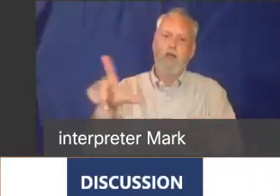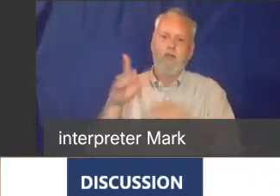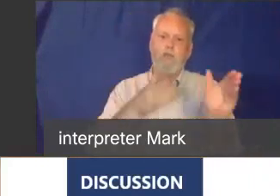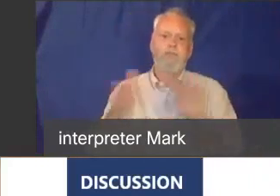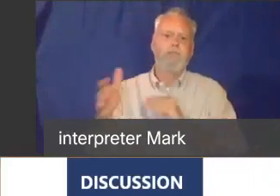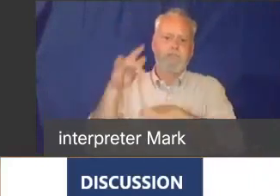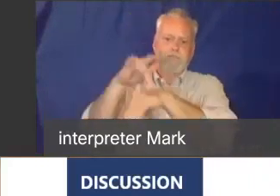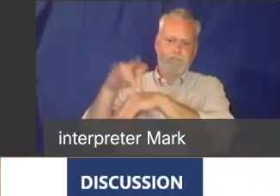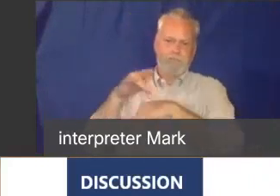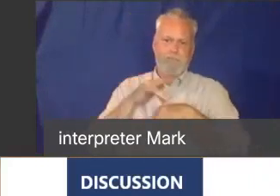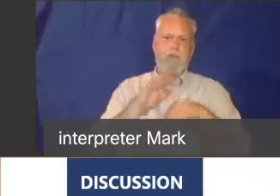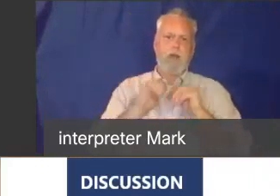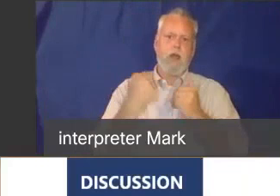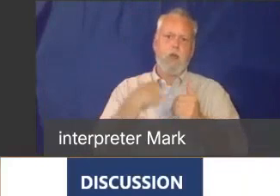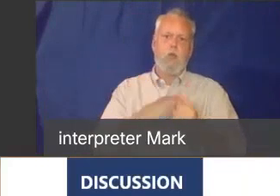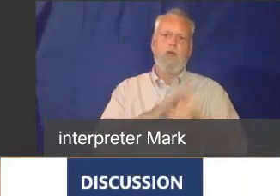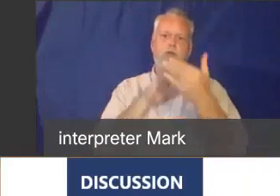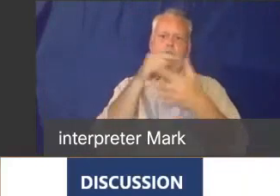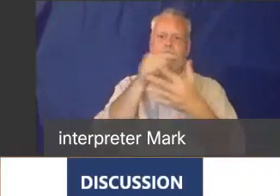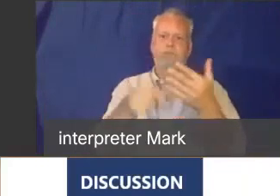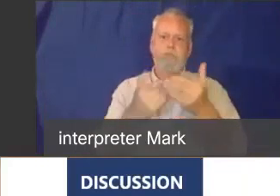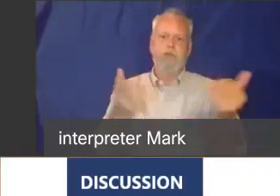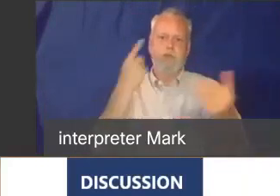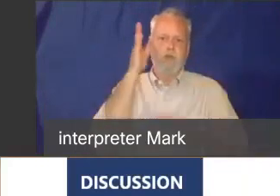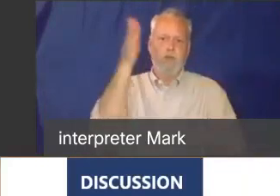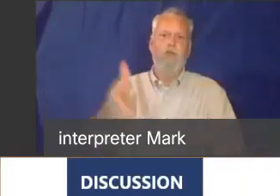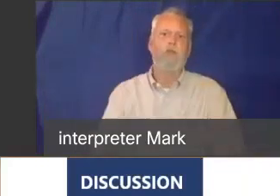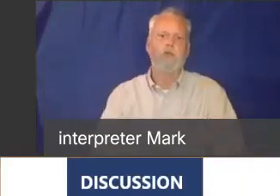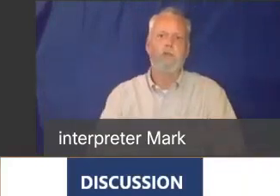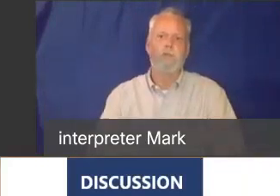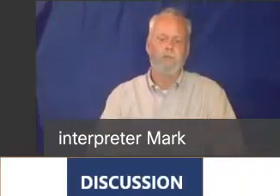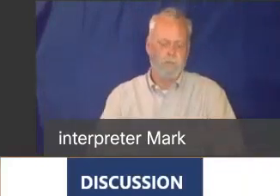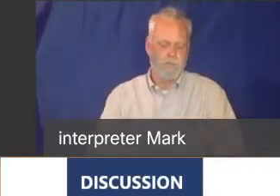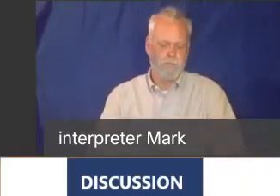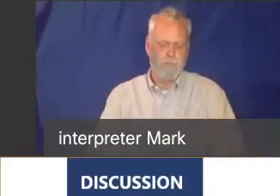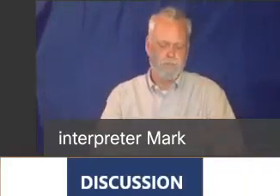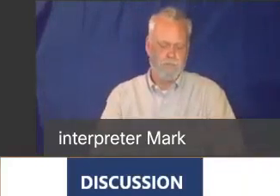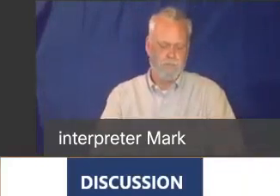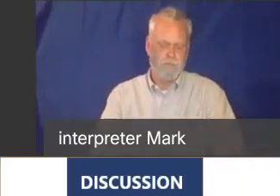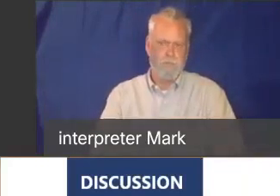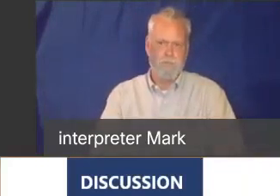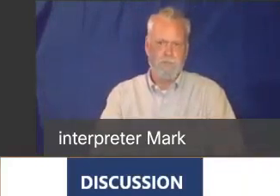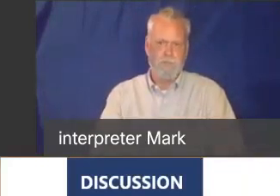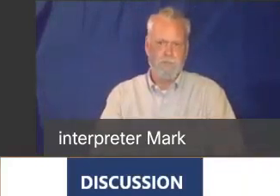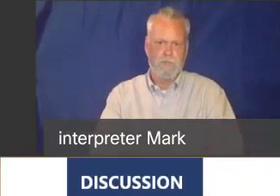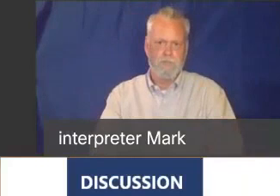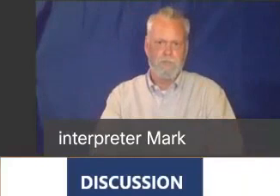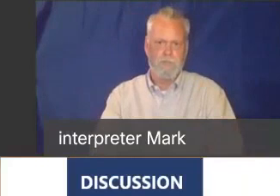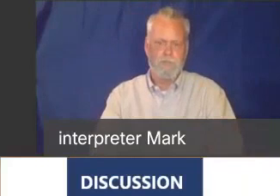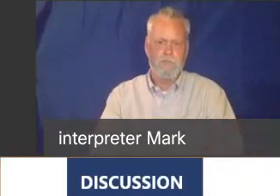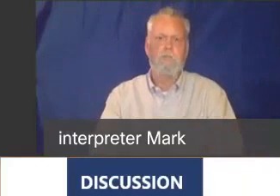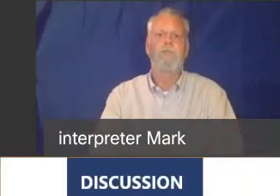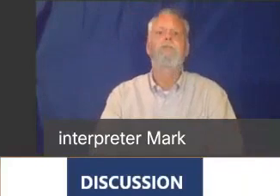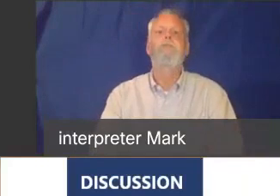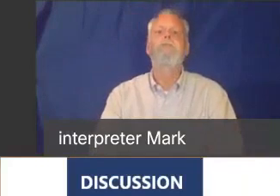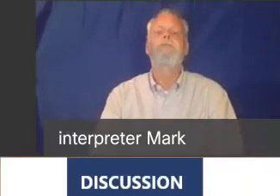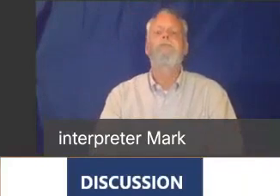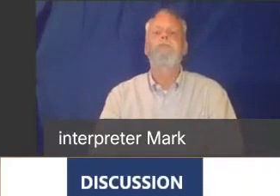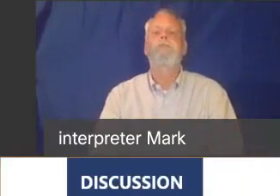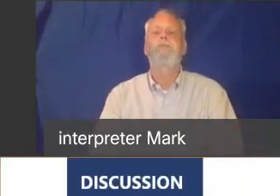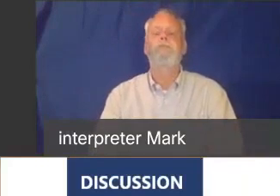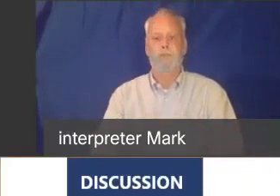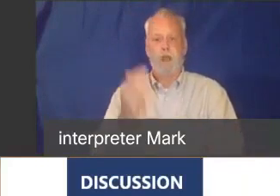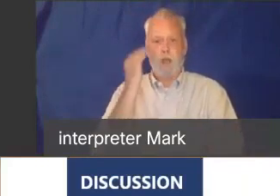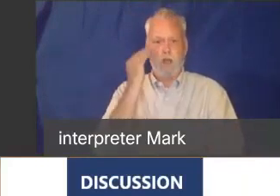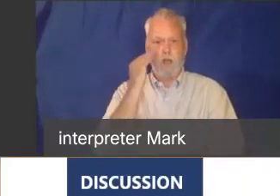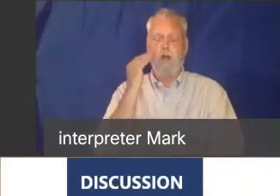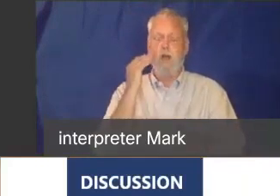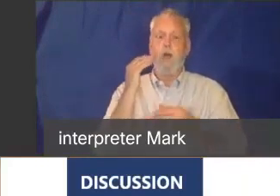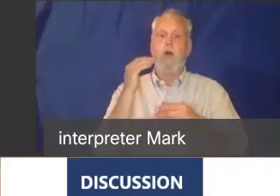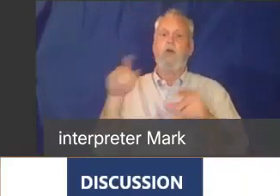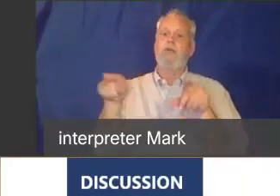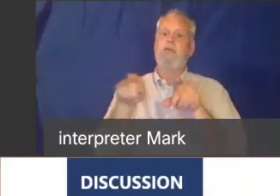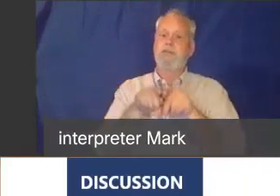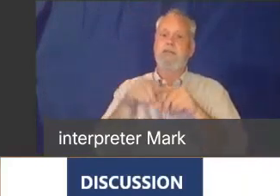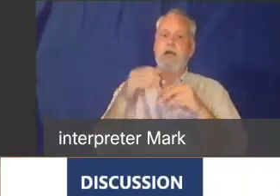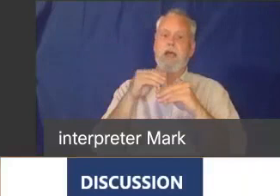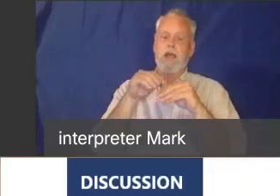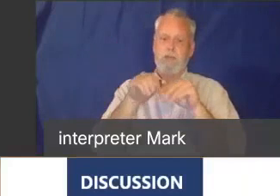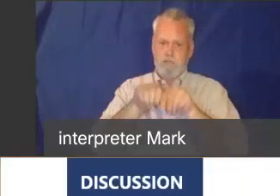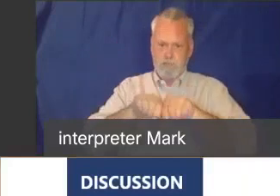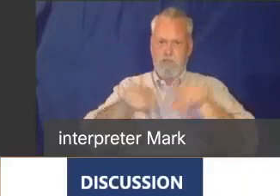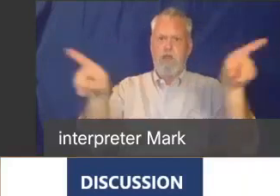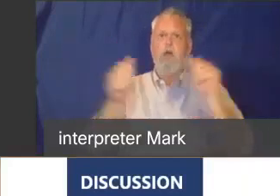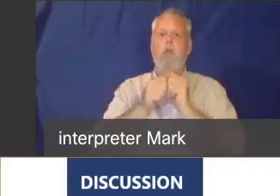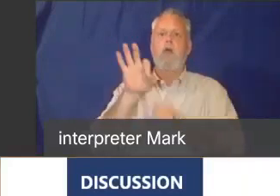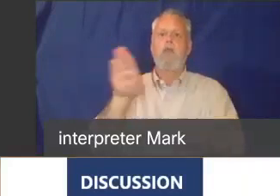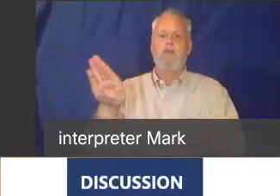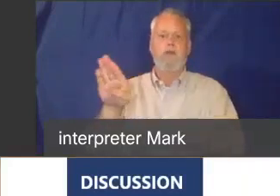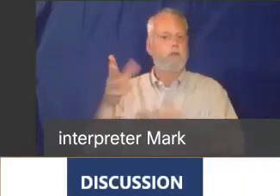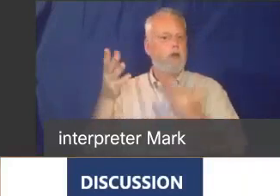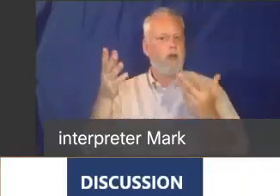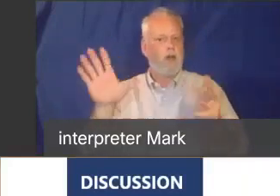On, you know how we are addressing these things into the future and I know we're Simon casting with Facebook. I'll ask my colleagues if they want to port in any questions from.